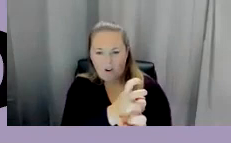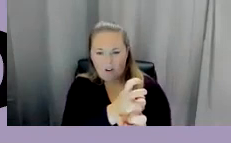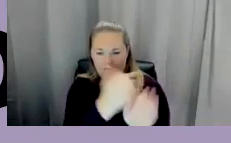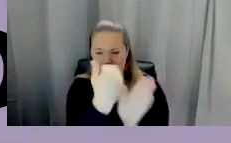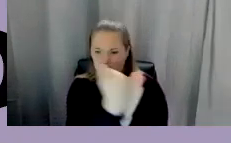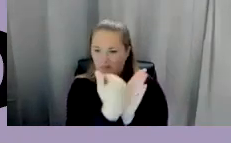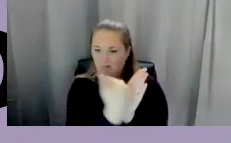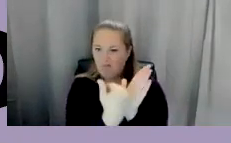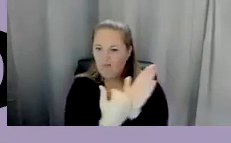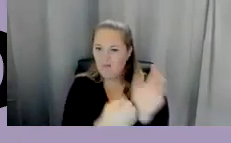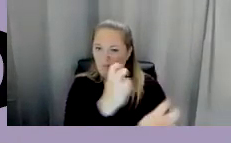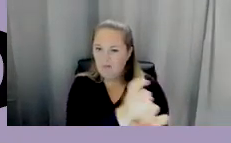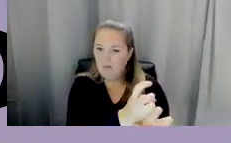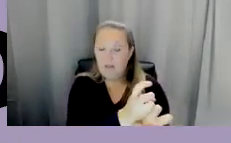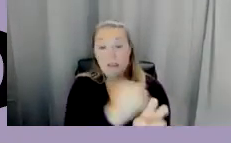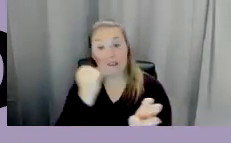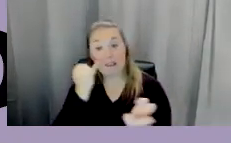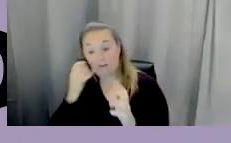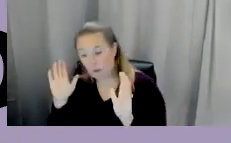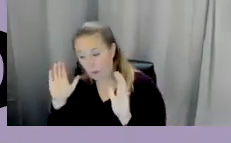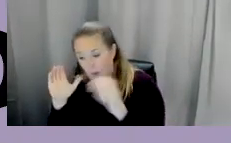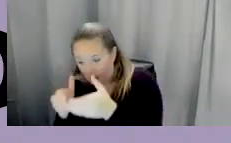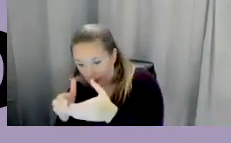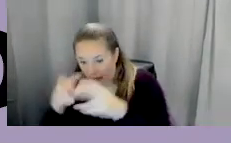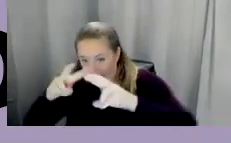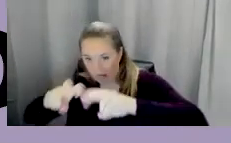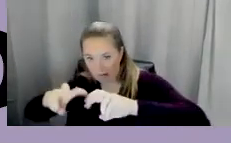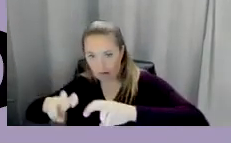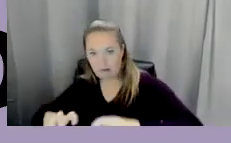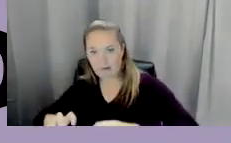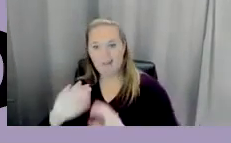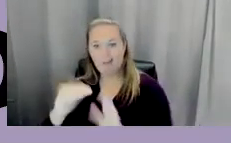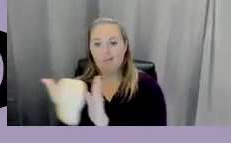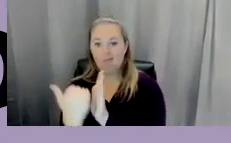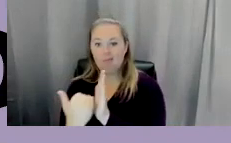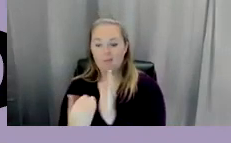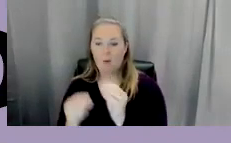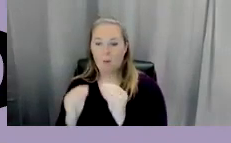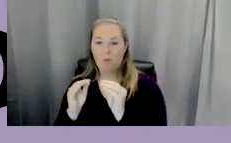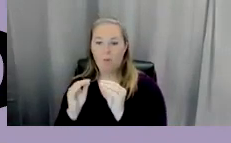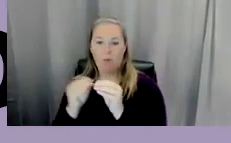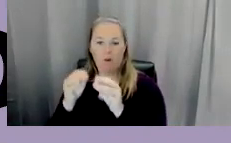INFORMATION AND AN ASSESSMENT WITHOUT SOME LEVEL OF